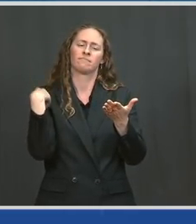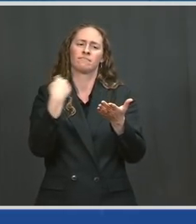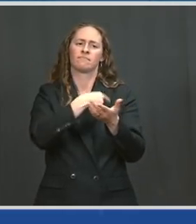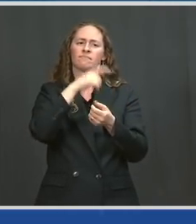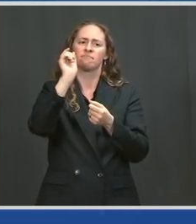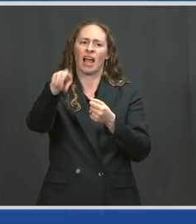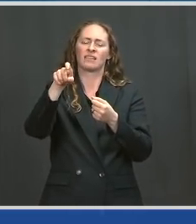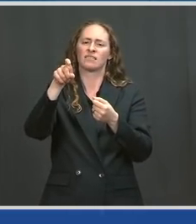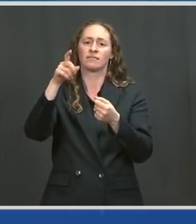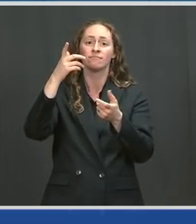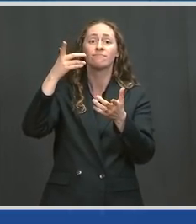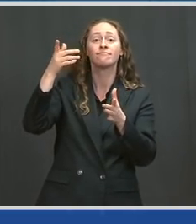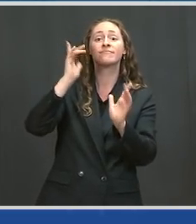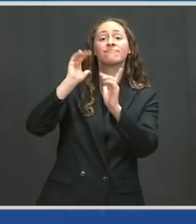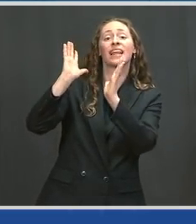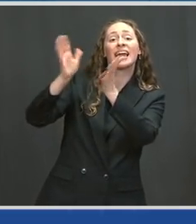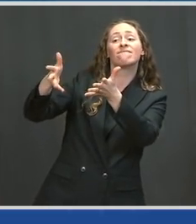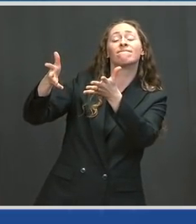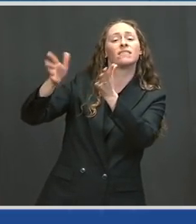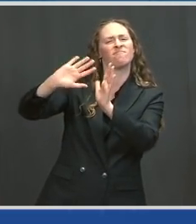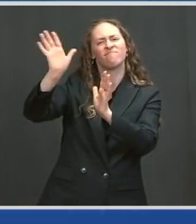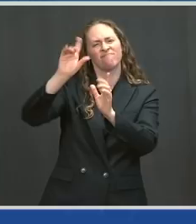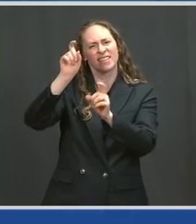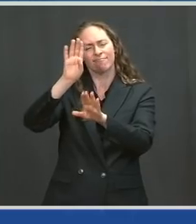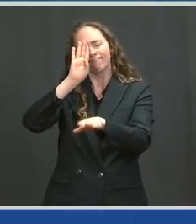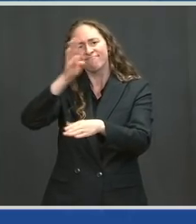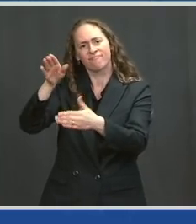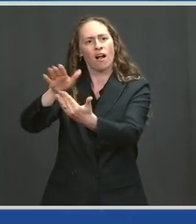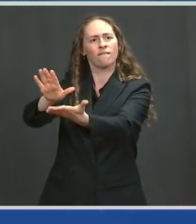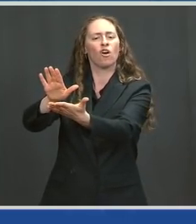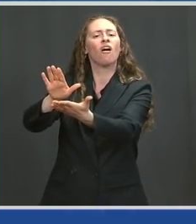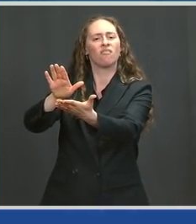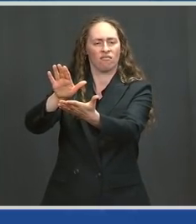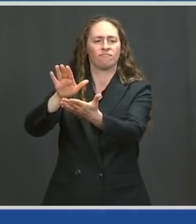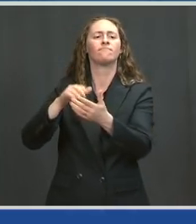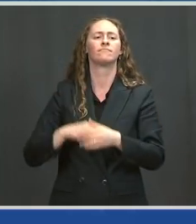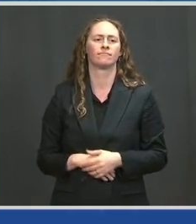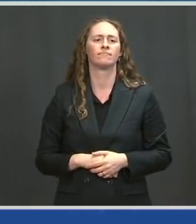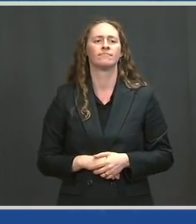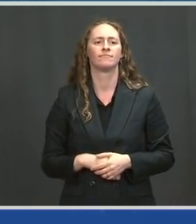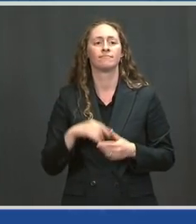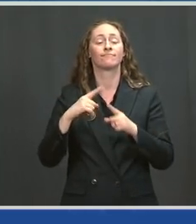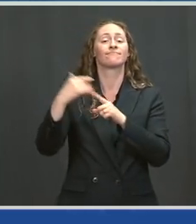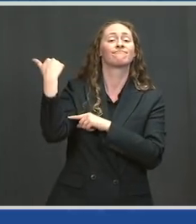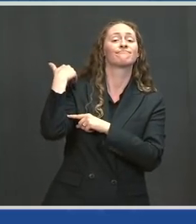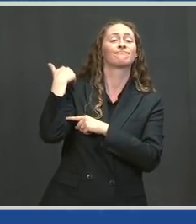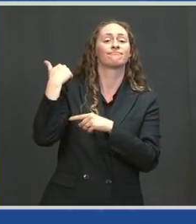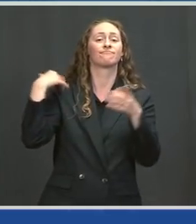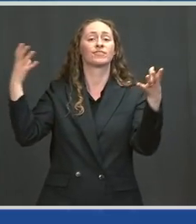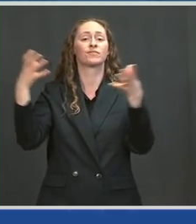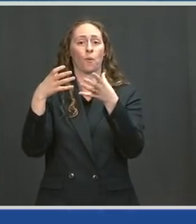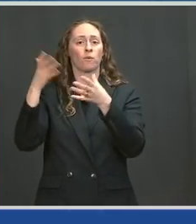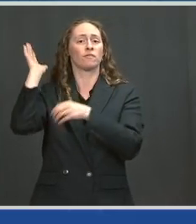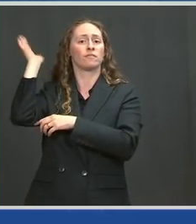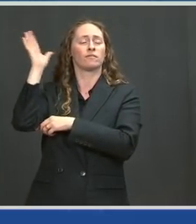As I said in my address to the joint session of Congress, according to the intelligence community, terrorism from white supremacy